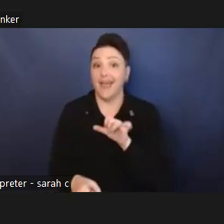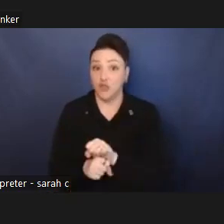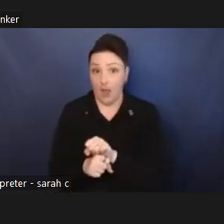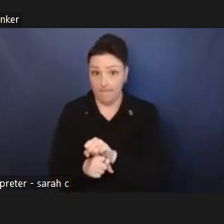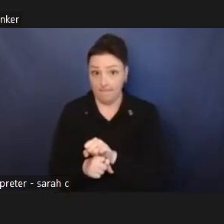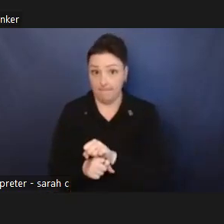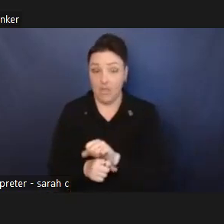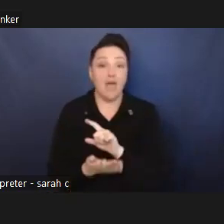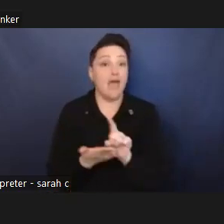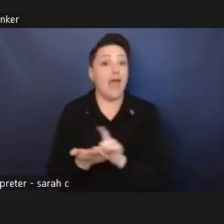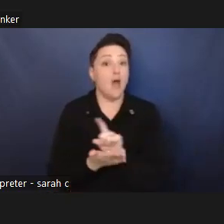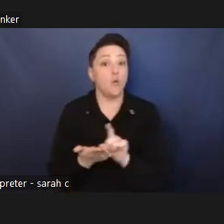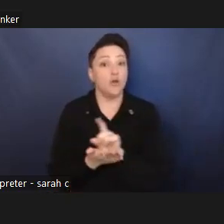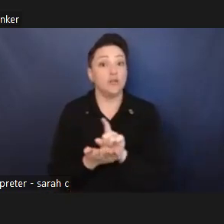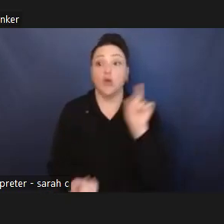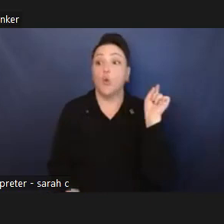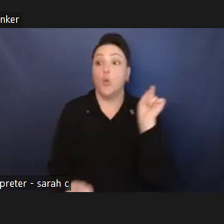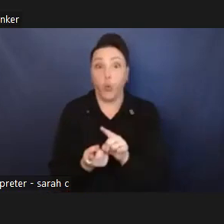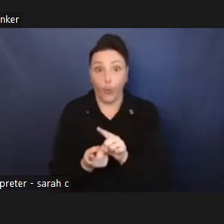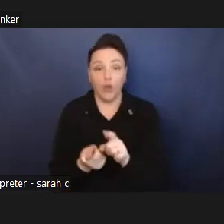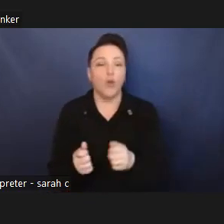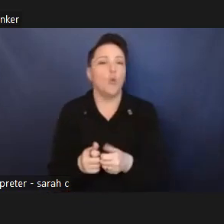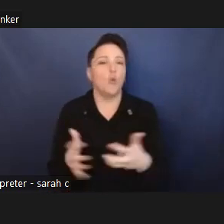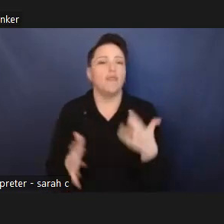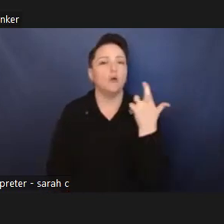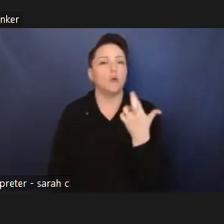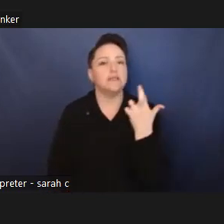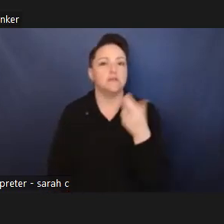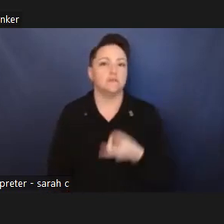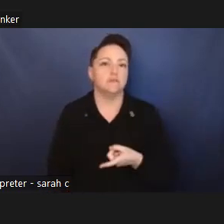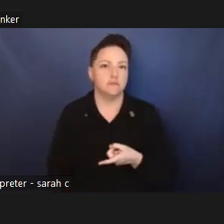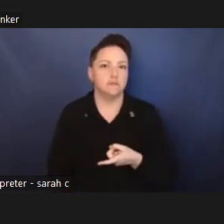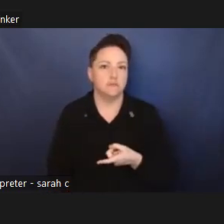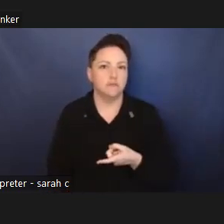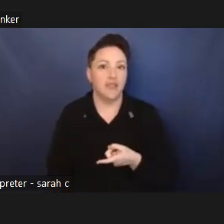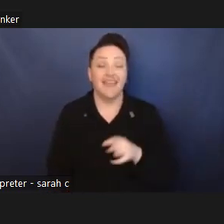without good cause but again that's a separate policy that wasn't a suspending during the